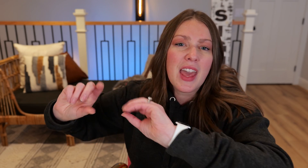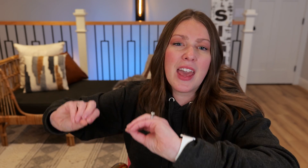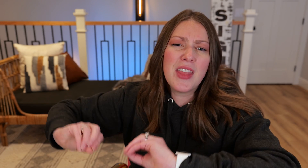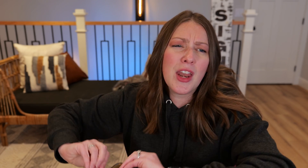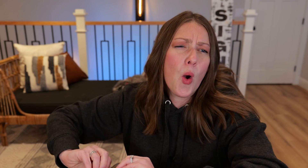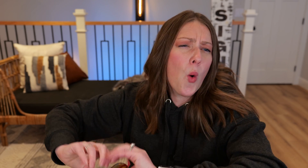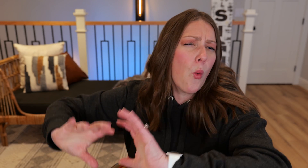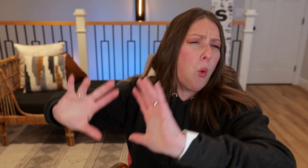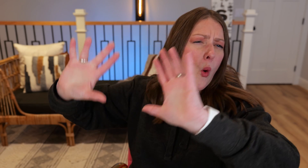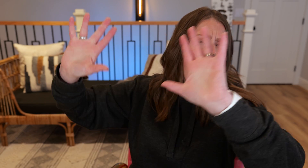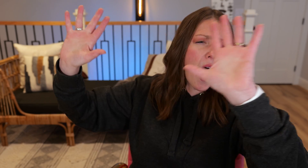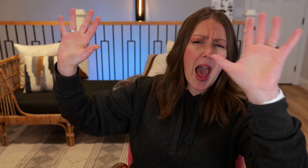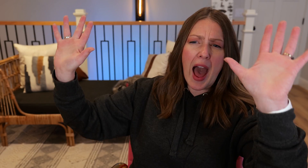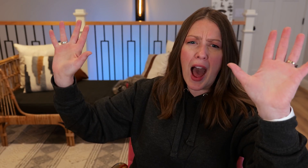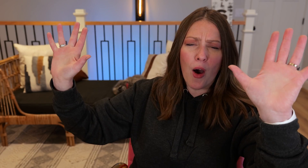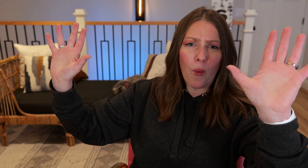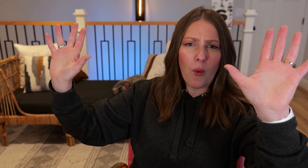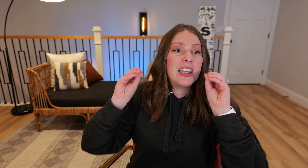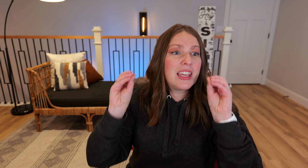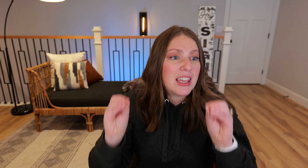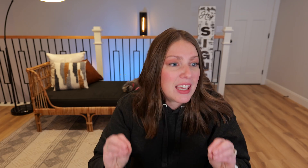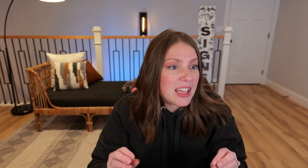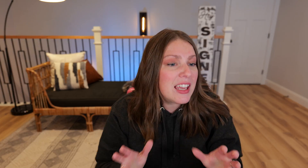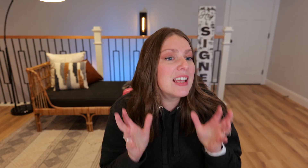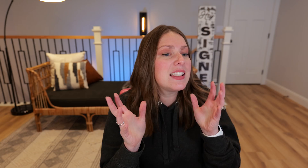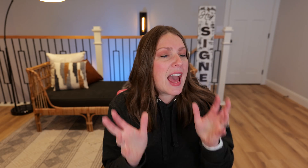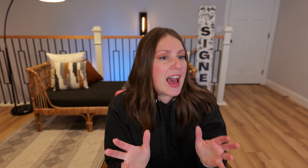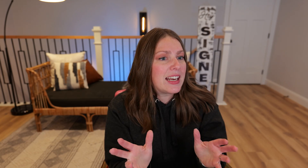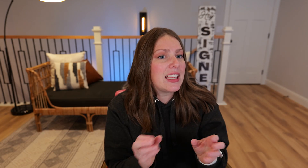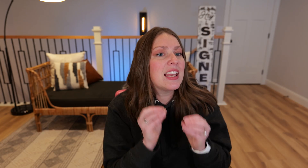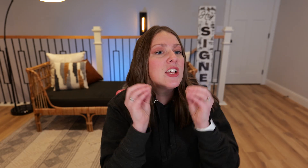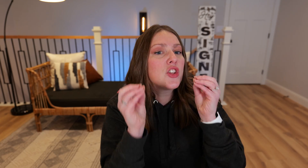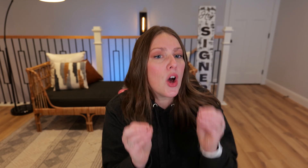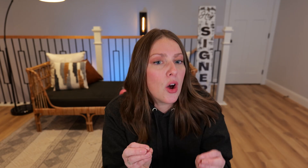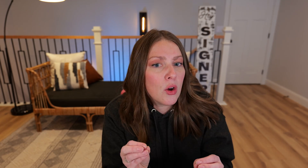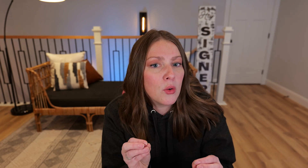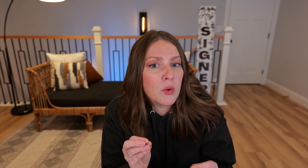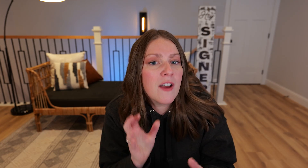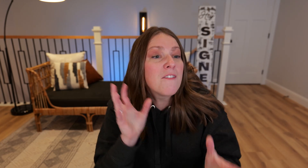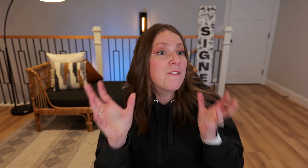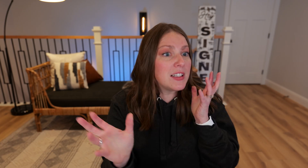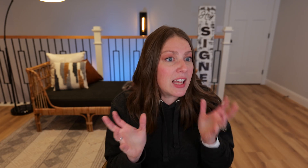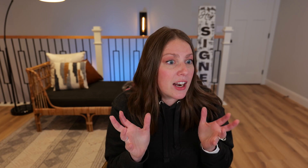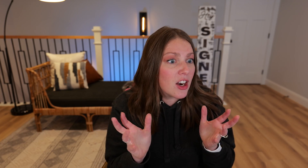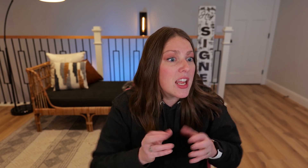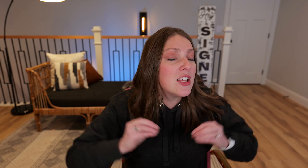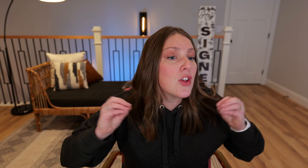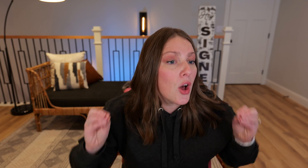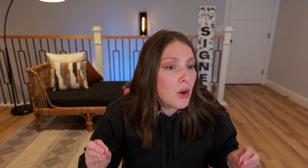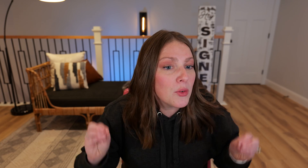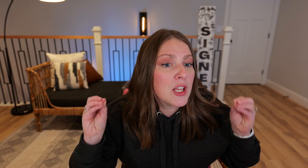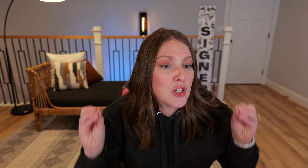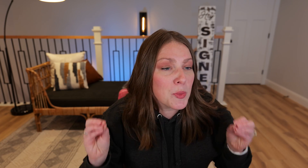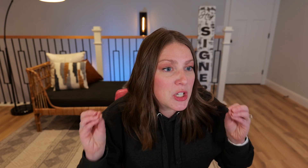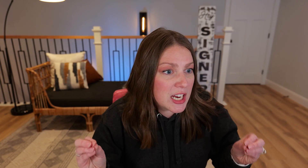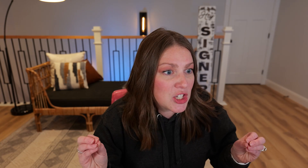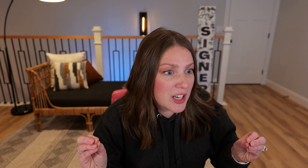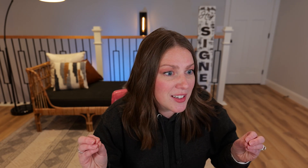And then, wow, he is adding his own flair, his own interpretation.